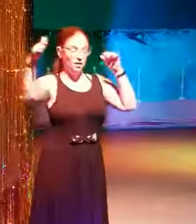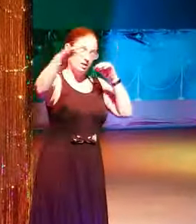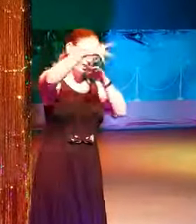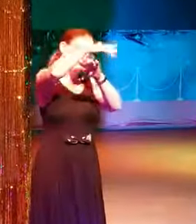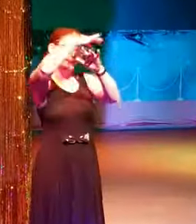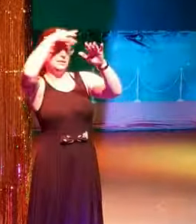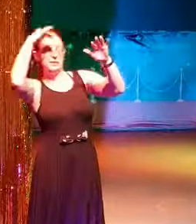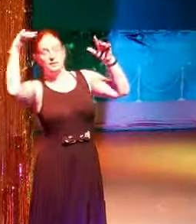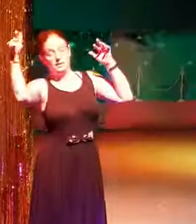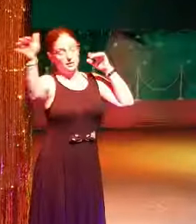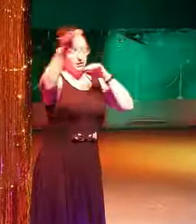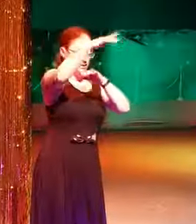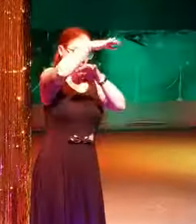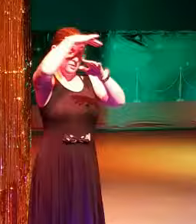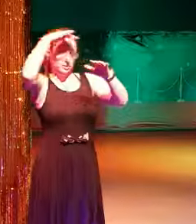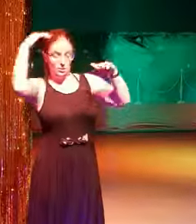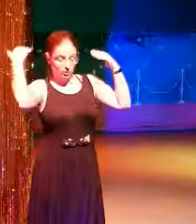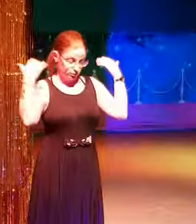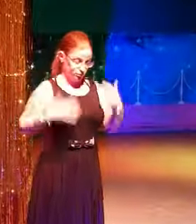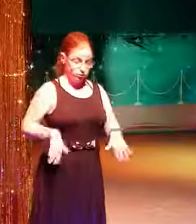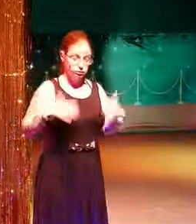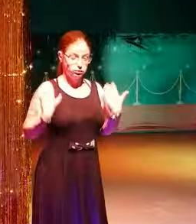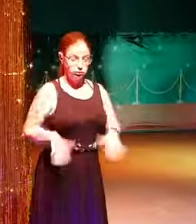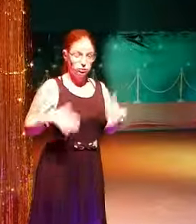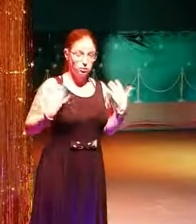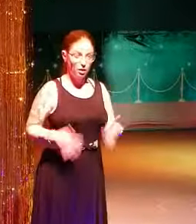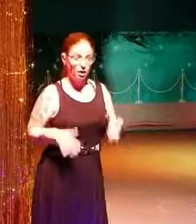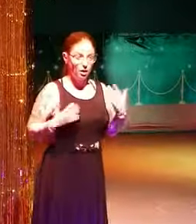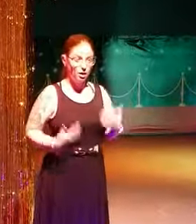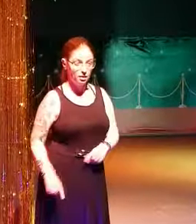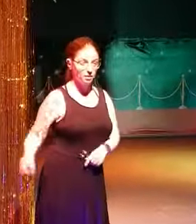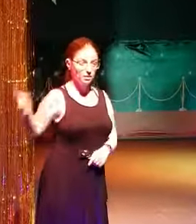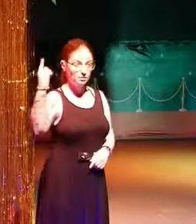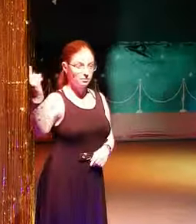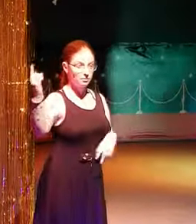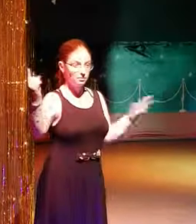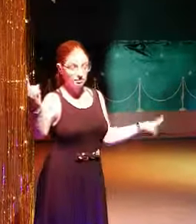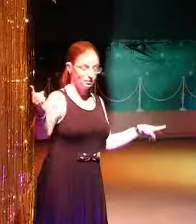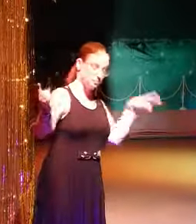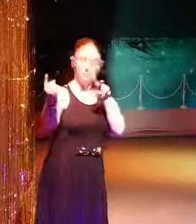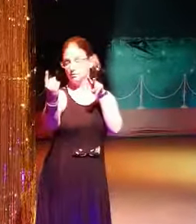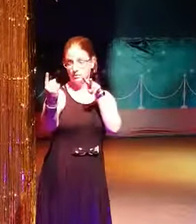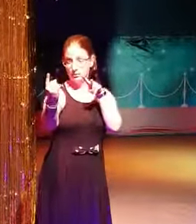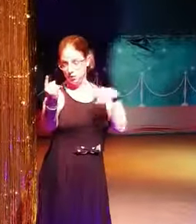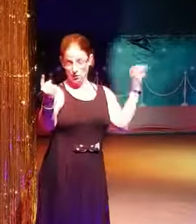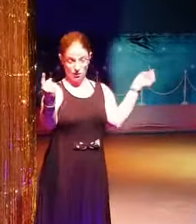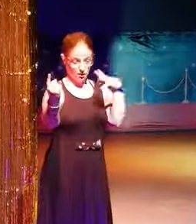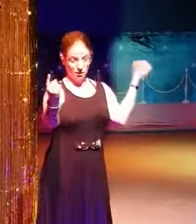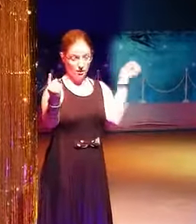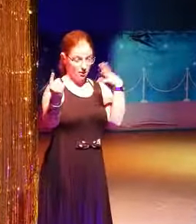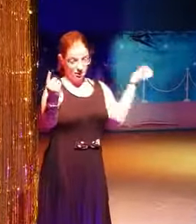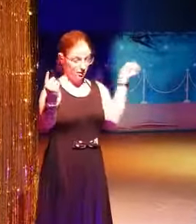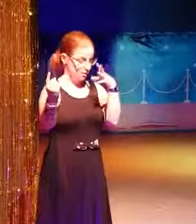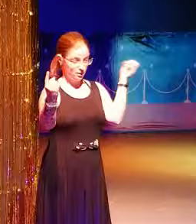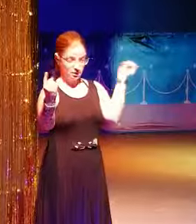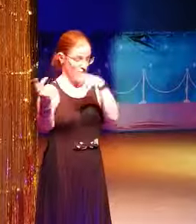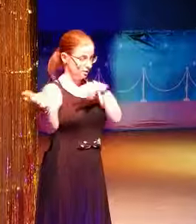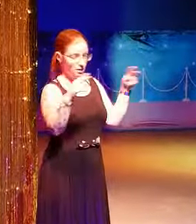There's a fire within my soul Just one look and I can hear a bell ring